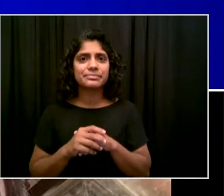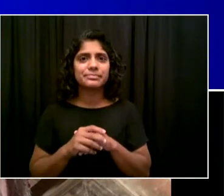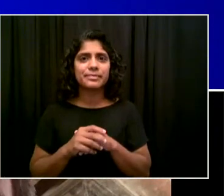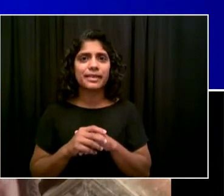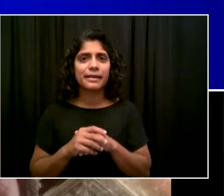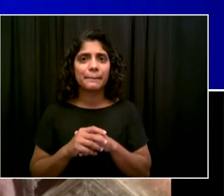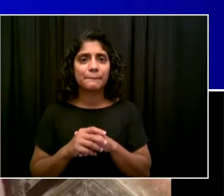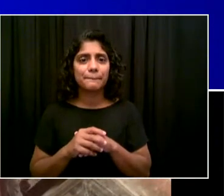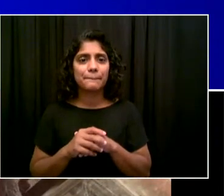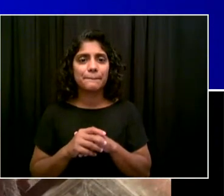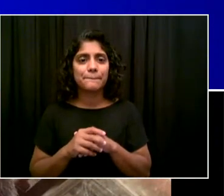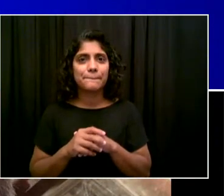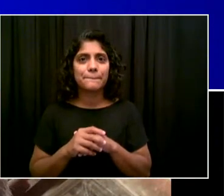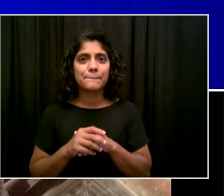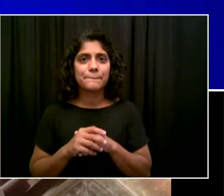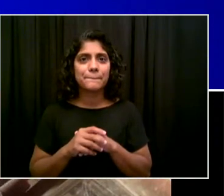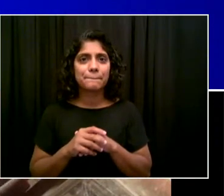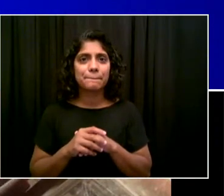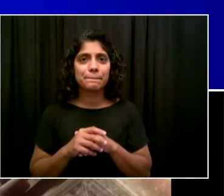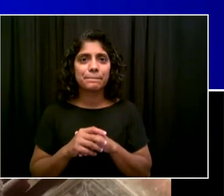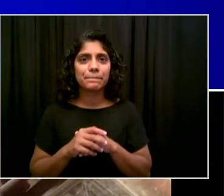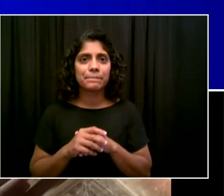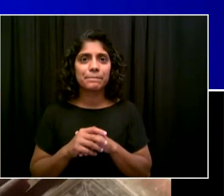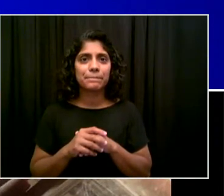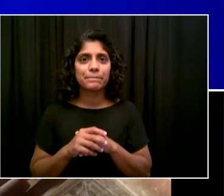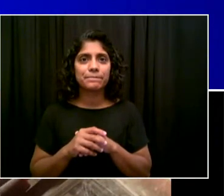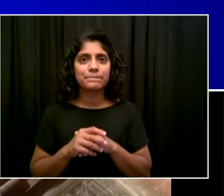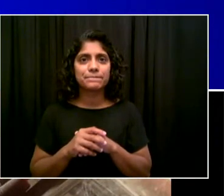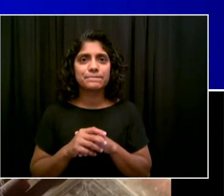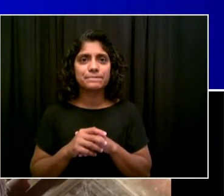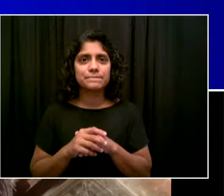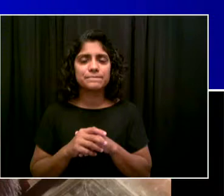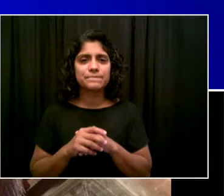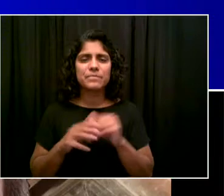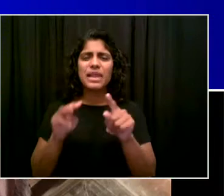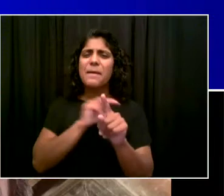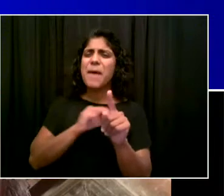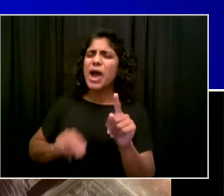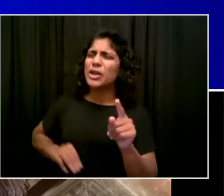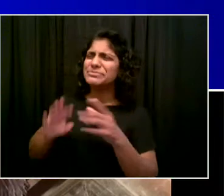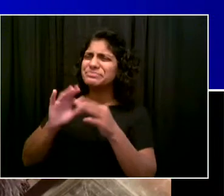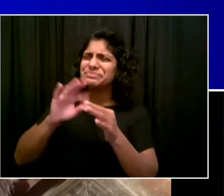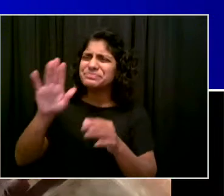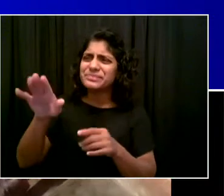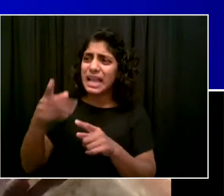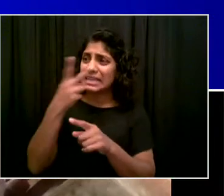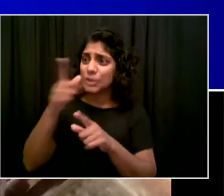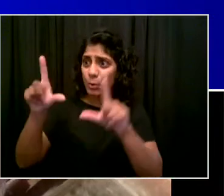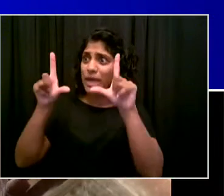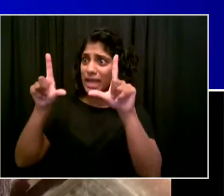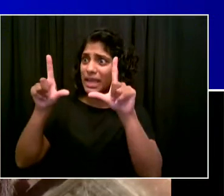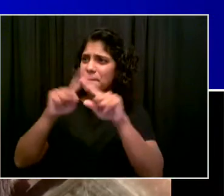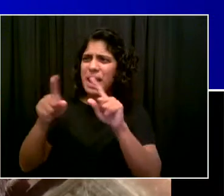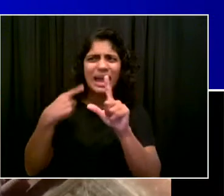WE LOST THE VOLUME THERE ON COUNCILMEMBER YDANIS RODRIGUEZ.